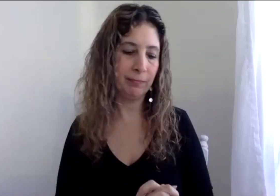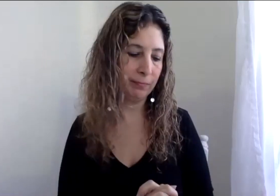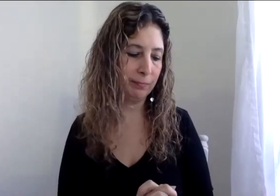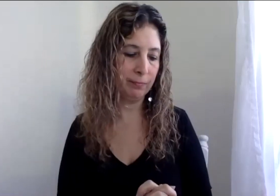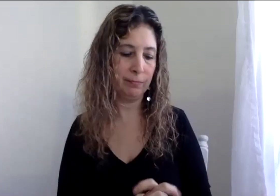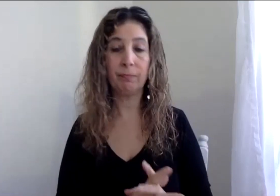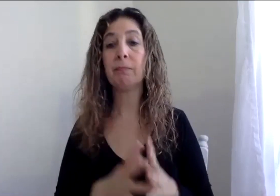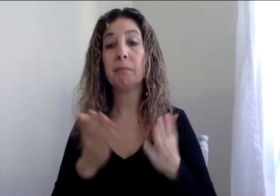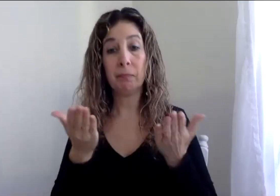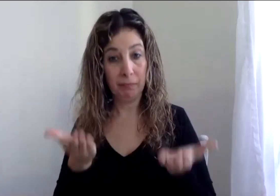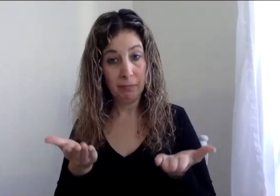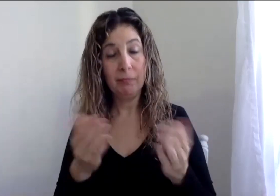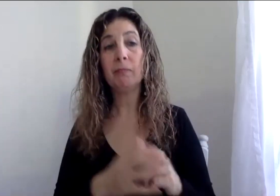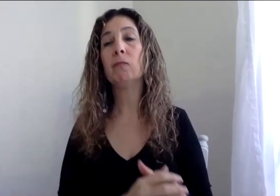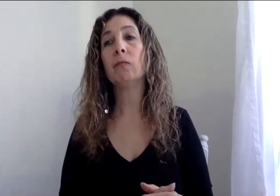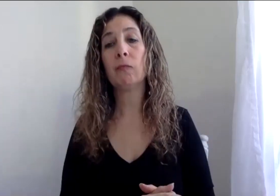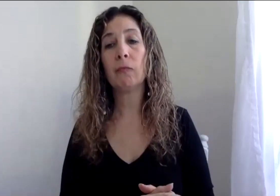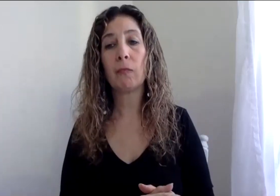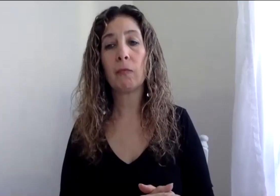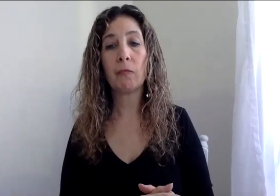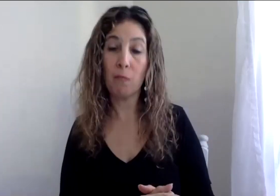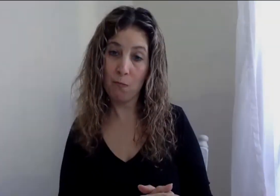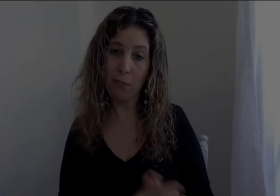You know Mill Neck is embedded in our hearts from our years there.